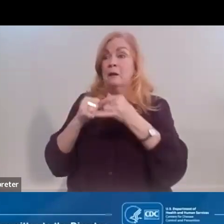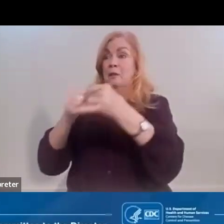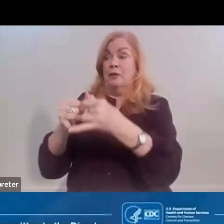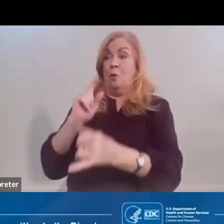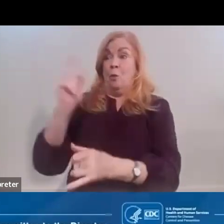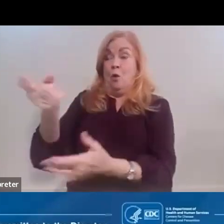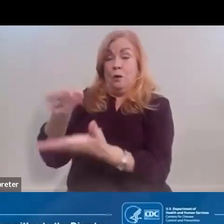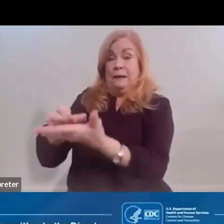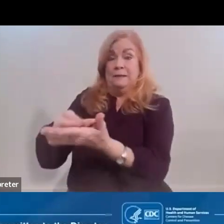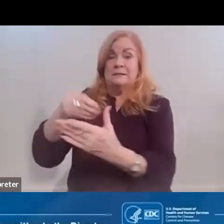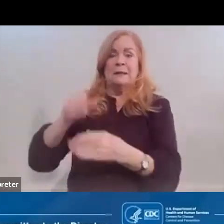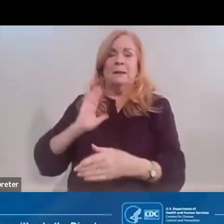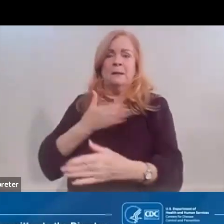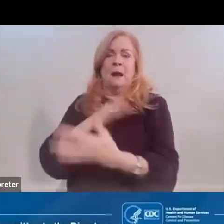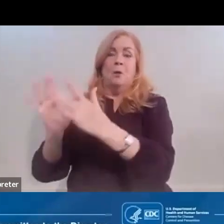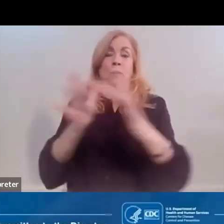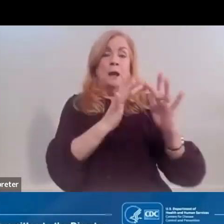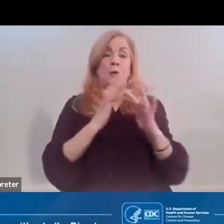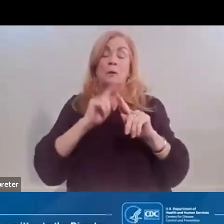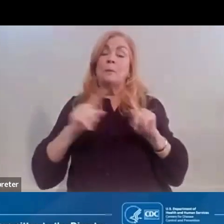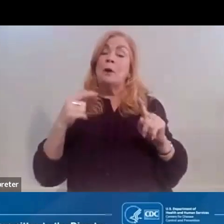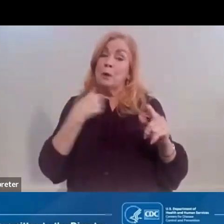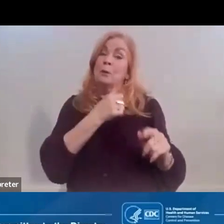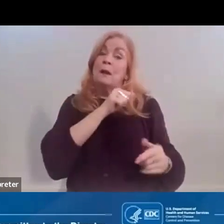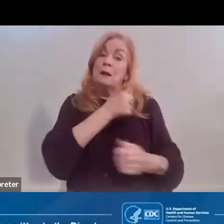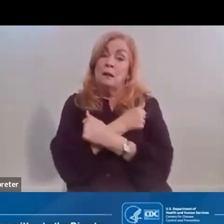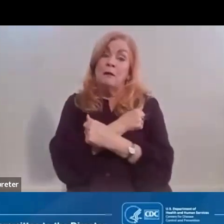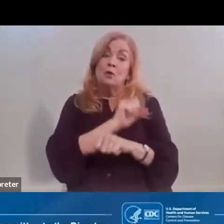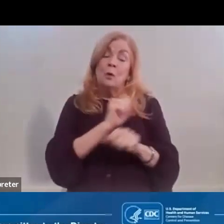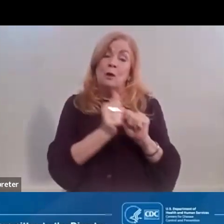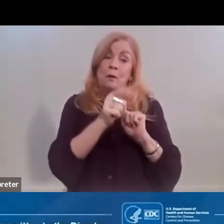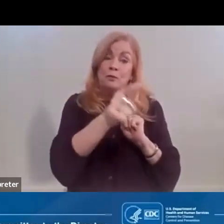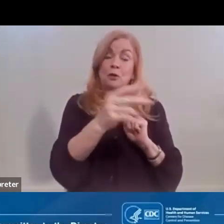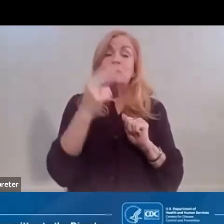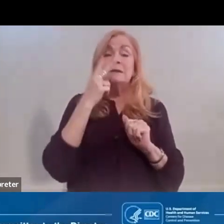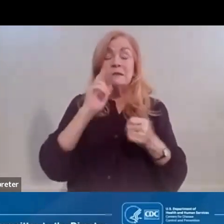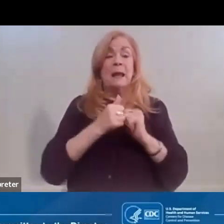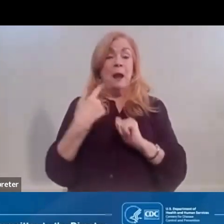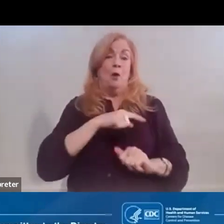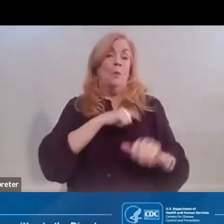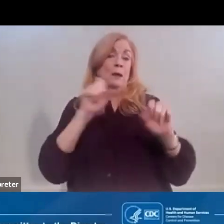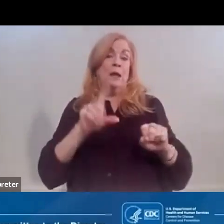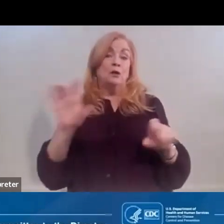But we would love to work with you and get any other feedback as to how we might work to scale that more effectively. Yeah. Yeah. That would --